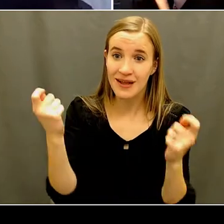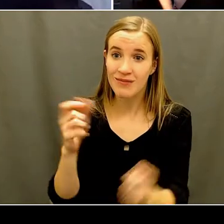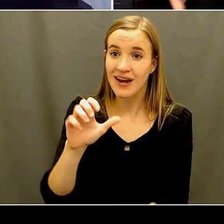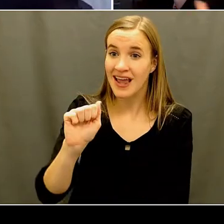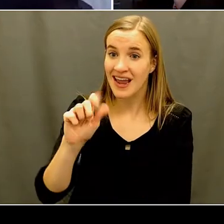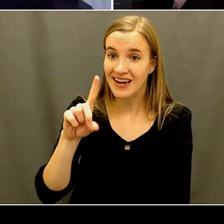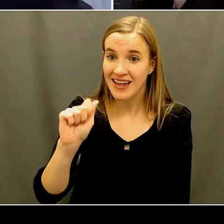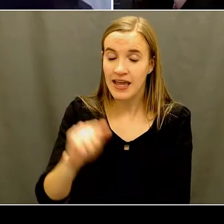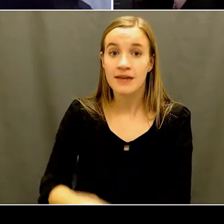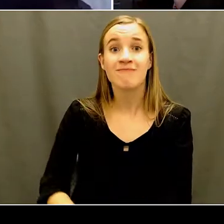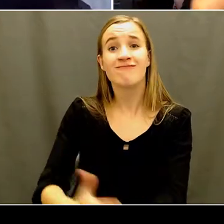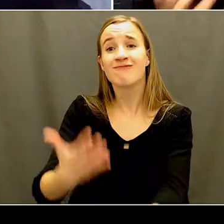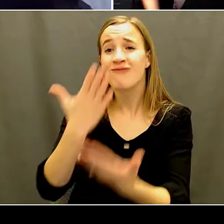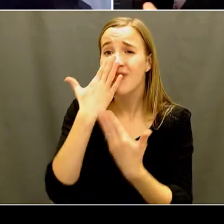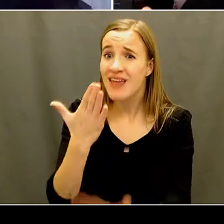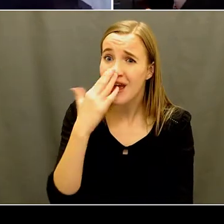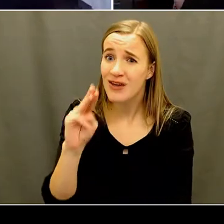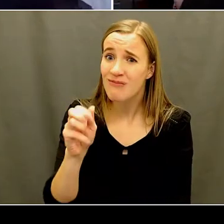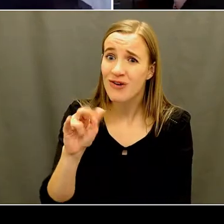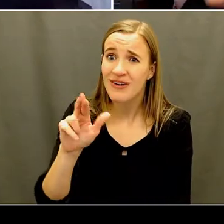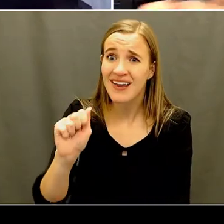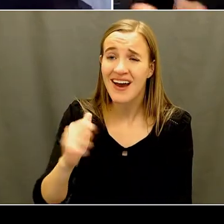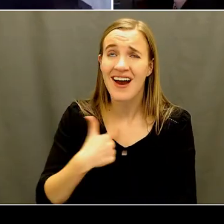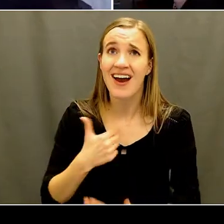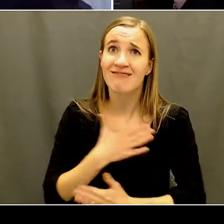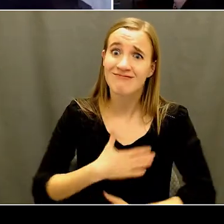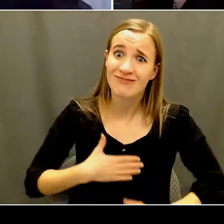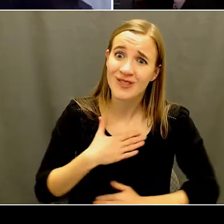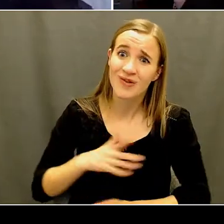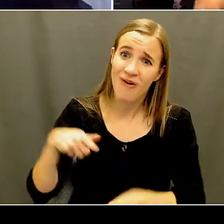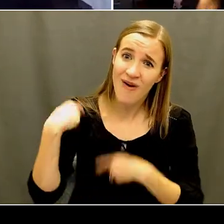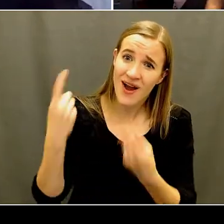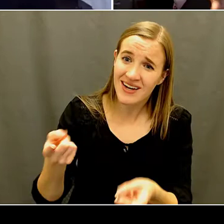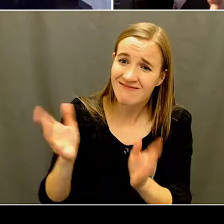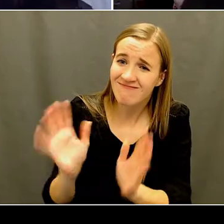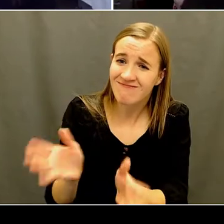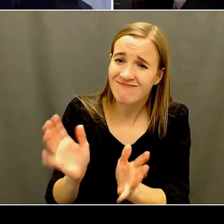we could be looking forward to or even community organizing that folks can plan